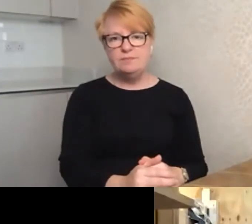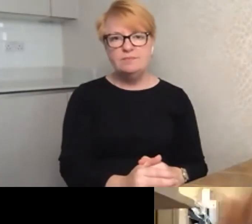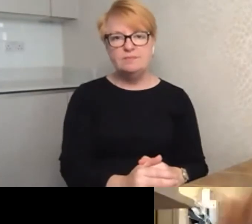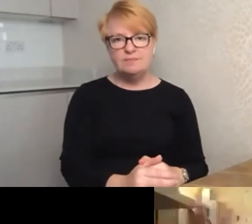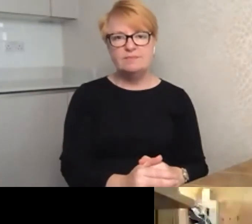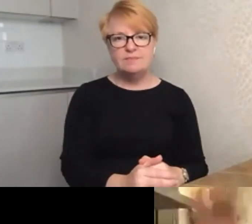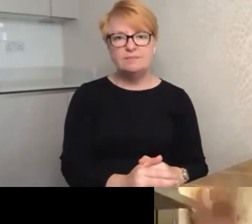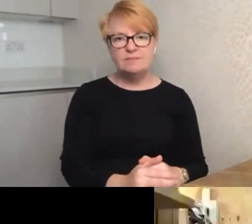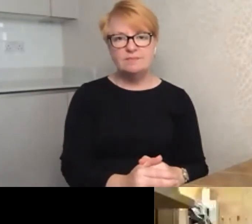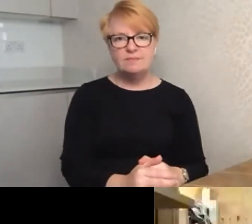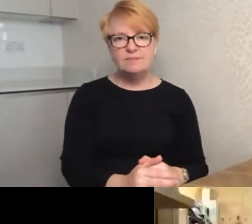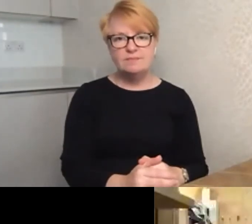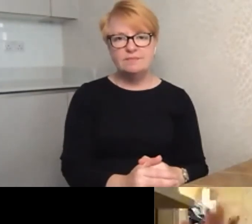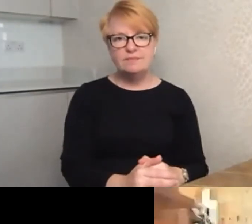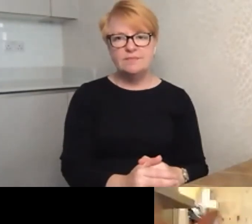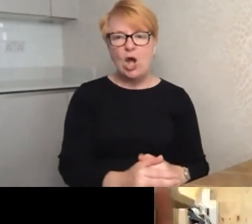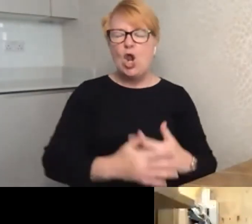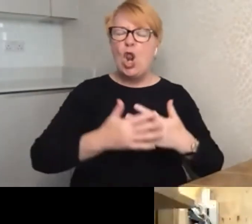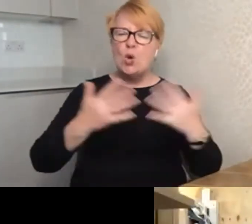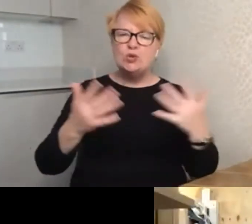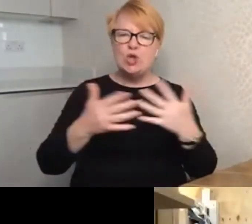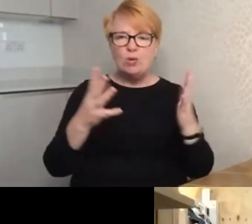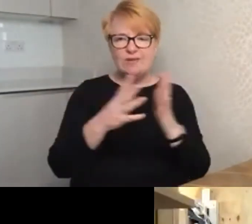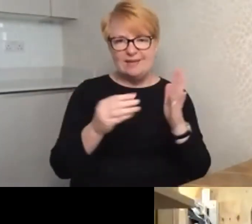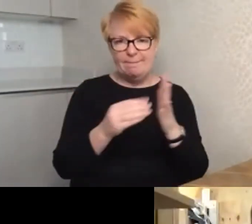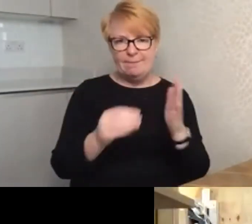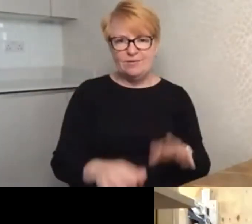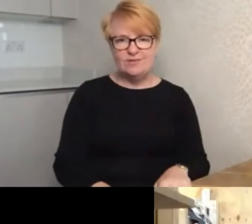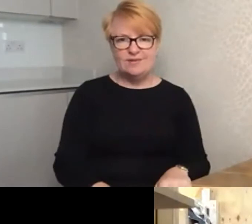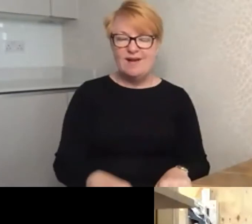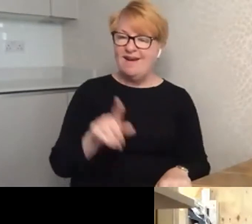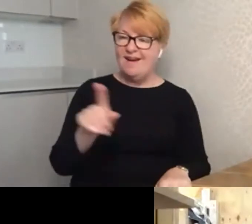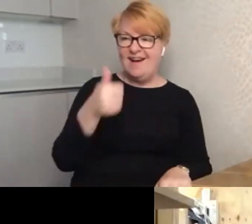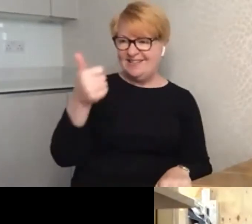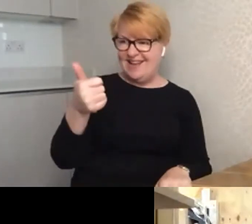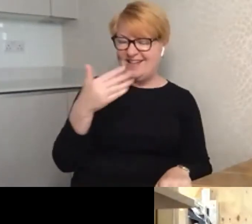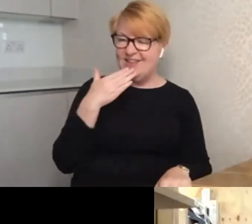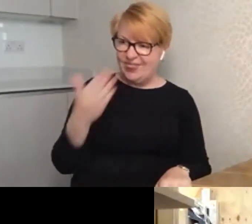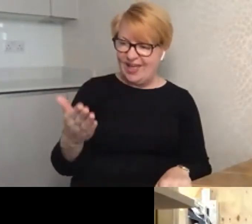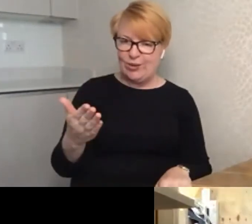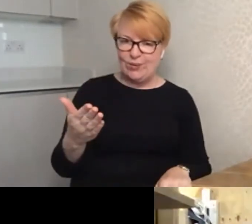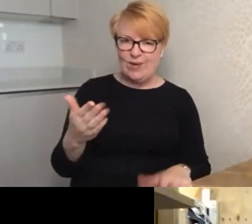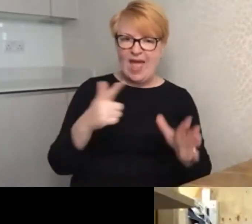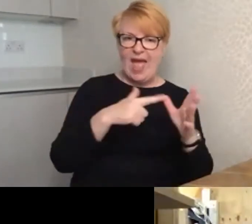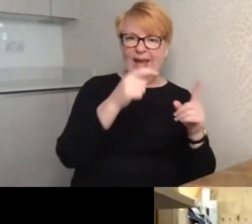there are loads and loads and loads of things – >> JES: Yeah, no, but that was really nice like you've got the sort of APG approach on one side, and you know, the Community Arts